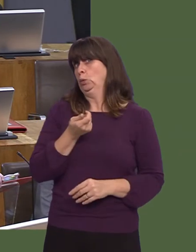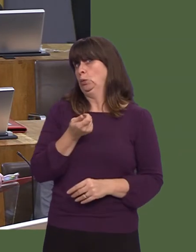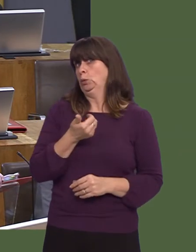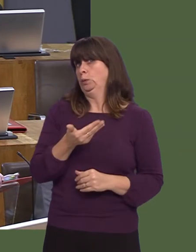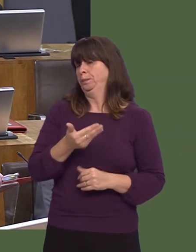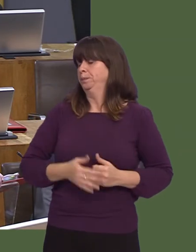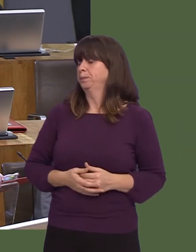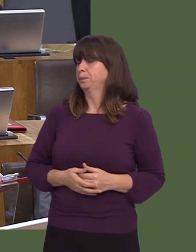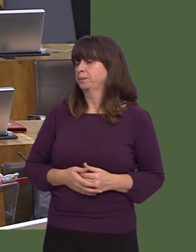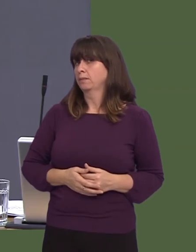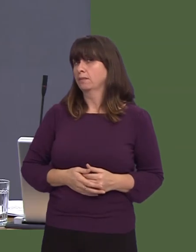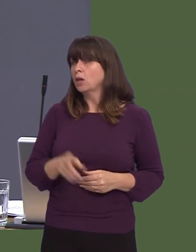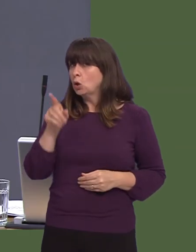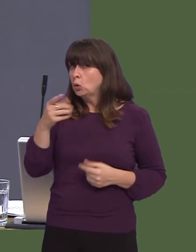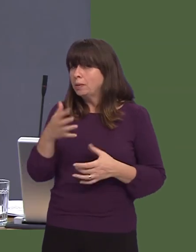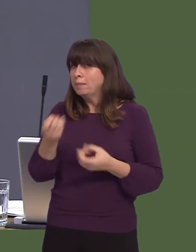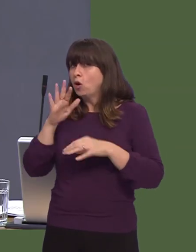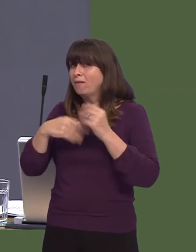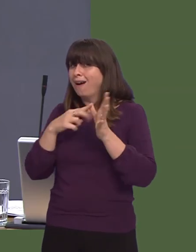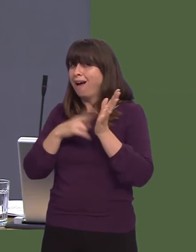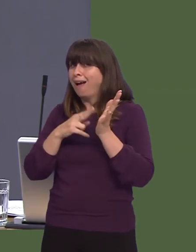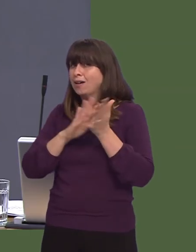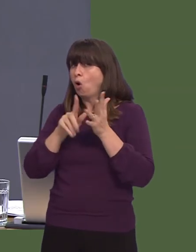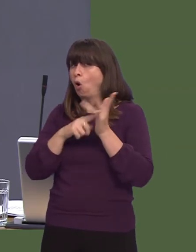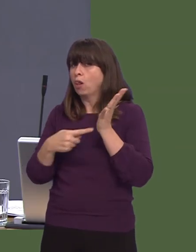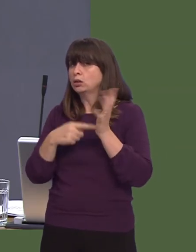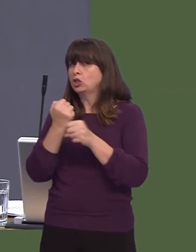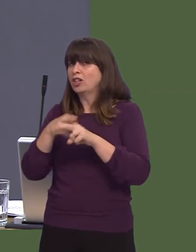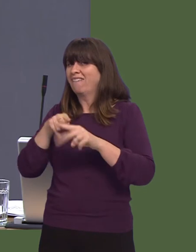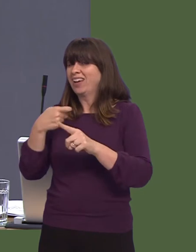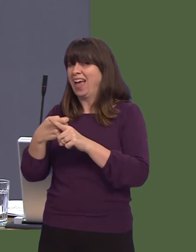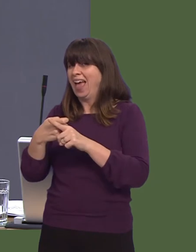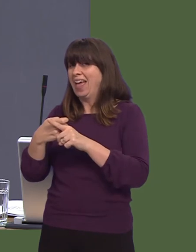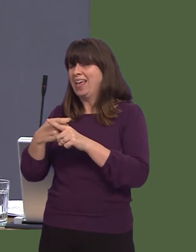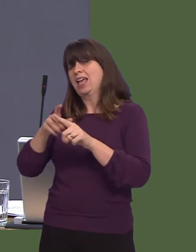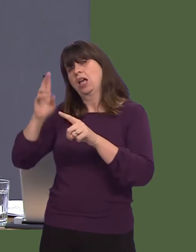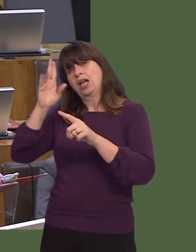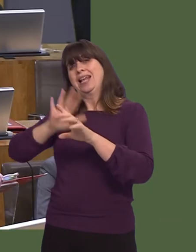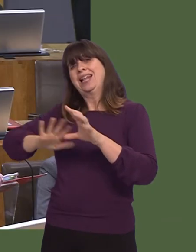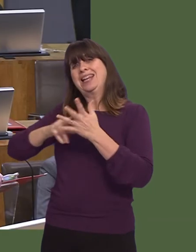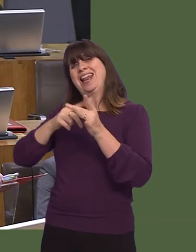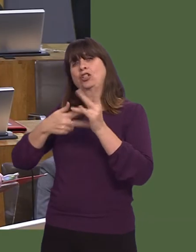He mentions particularly the Anholt-GfK open nation brands index. We have taken part in